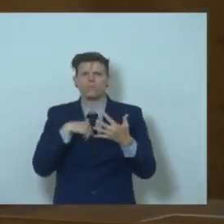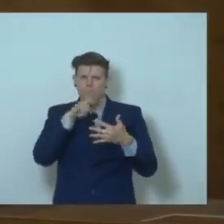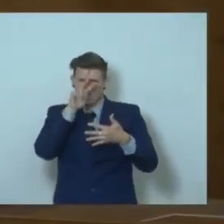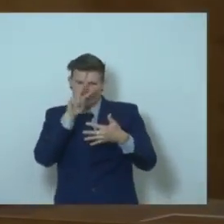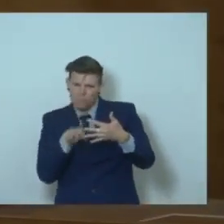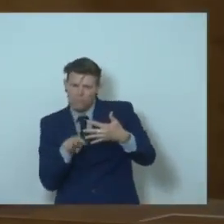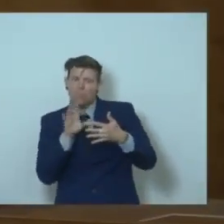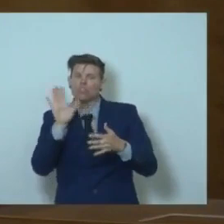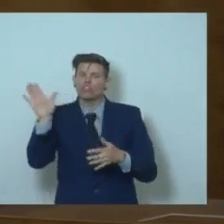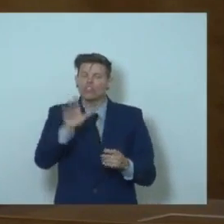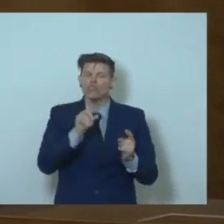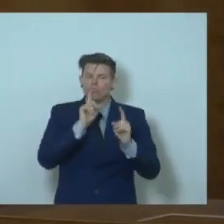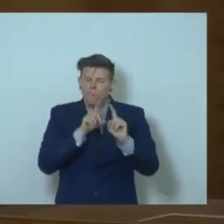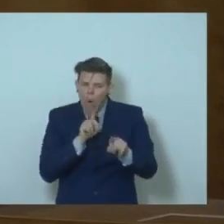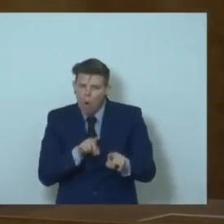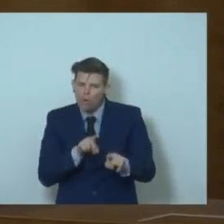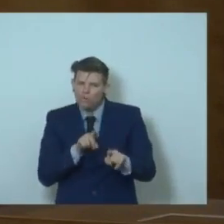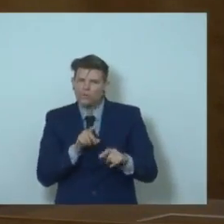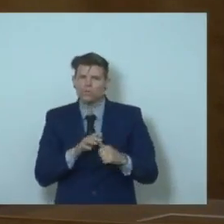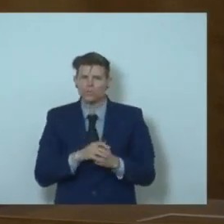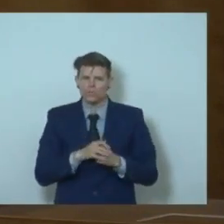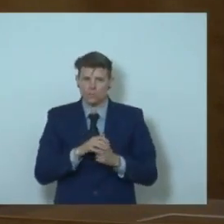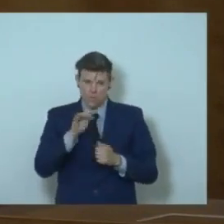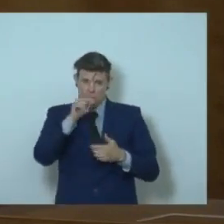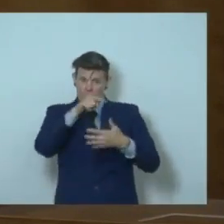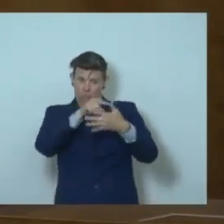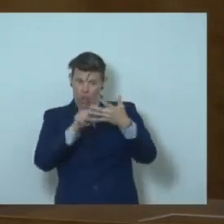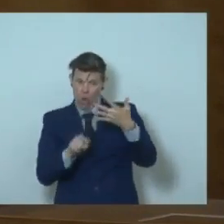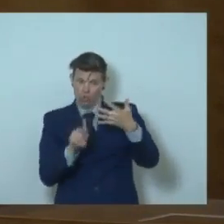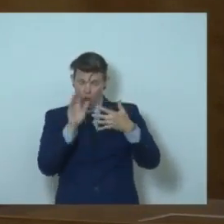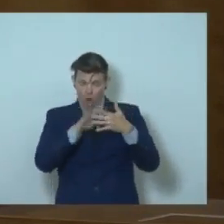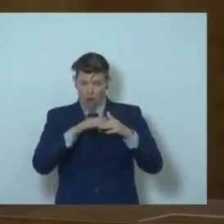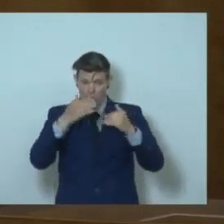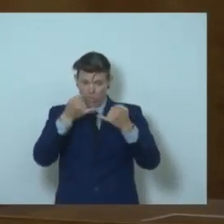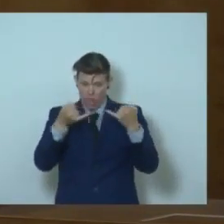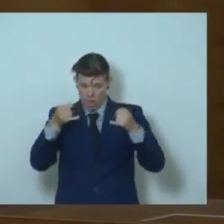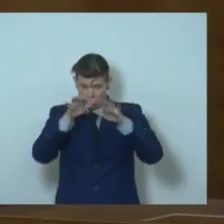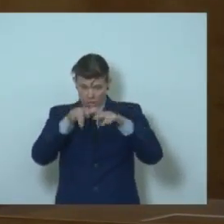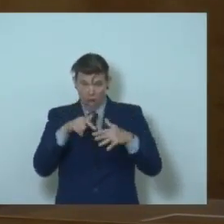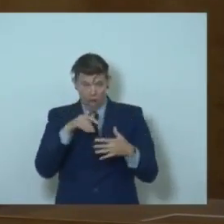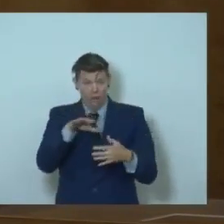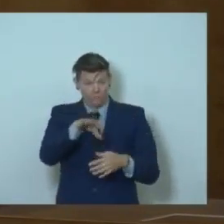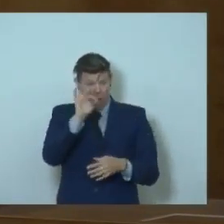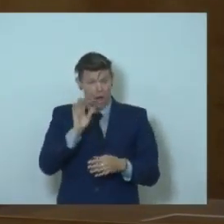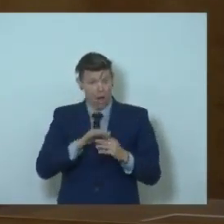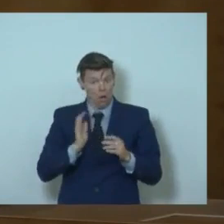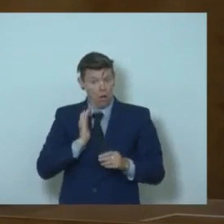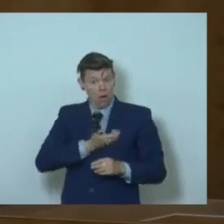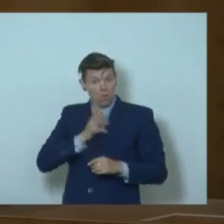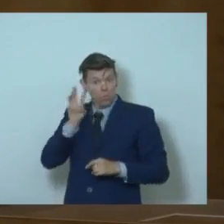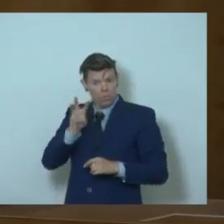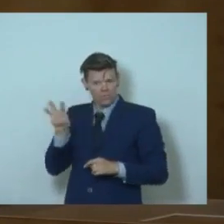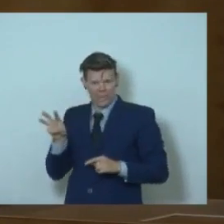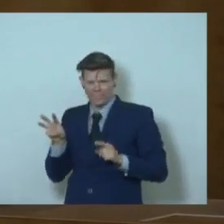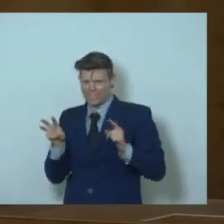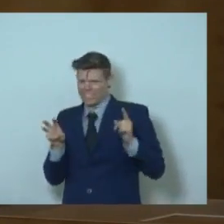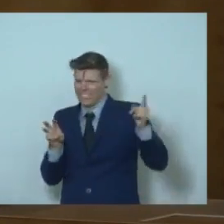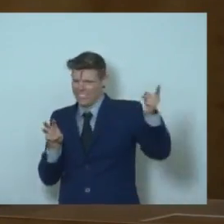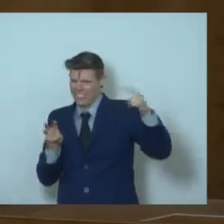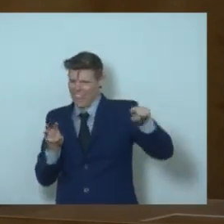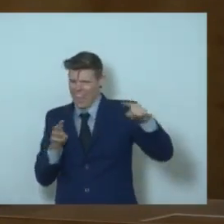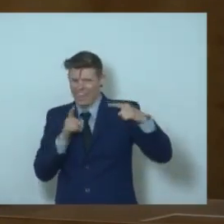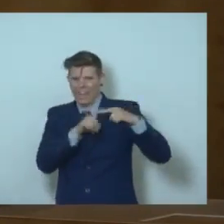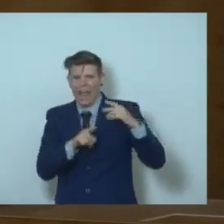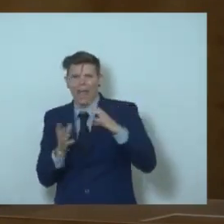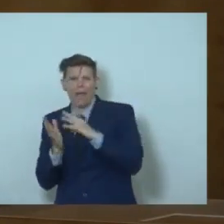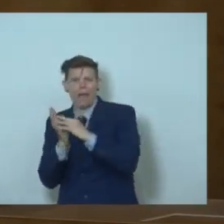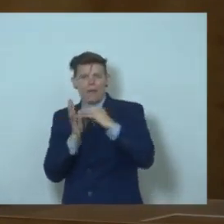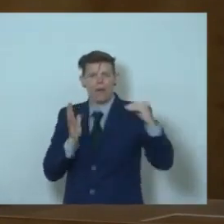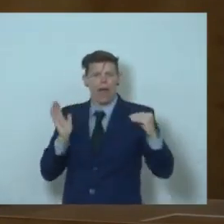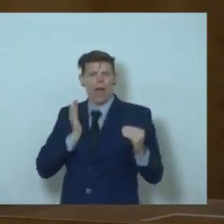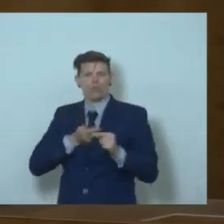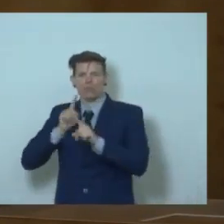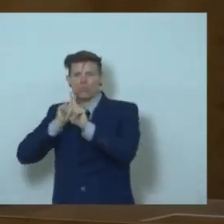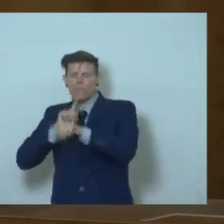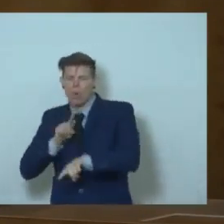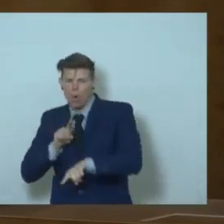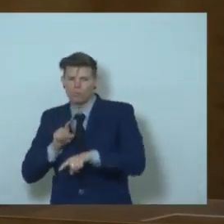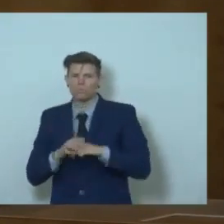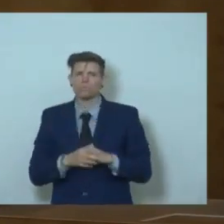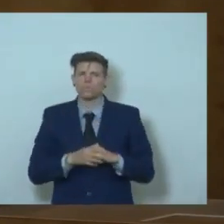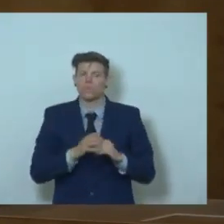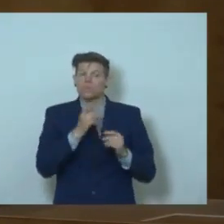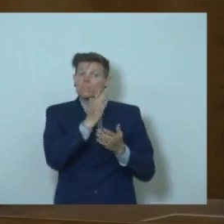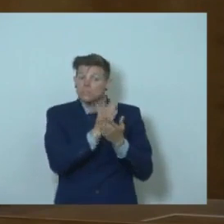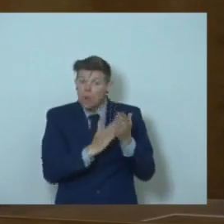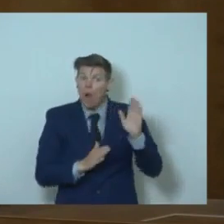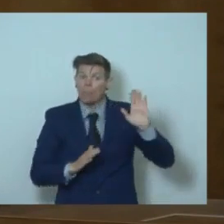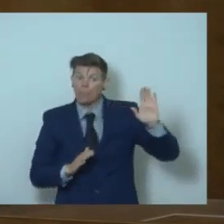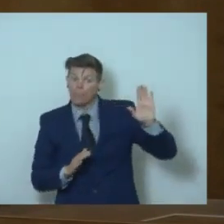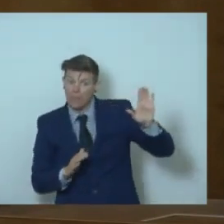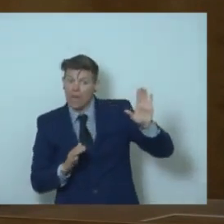I HAVEN’T BEEN ON IT BEFORE I AM READING THROUGH THE CRITERIA AND FOR REPORTING AND I AND FIND ALL THESE EVERY SINGLE ONE OF THESE METRICS ON OUR WEBSITE, BUT APPARENTLY THEY CAN’T SO IT IS